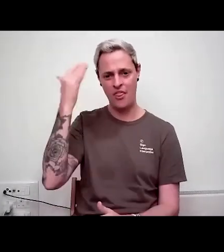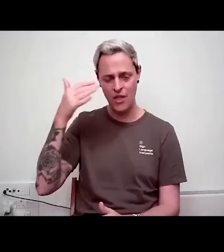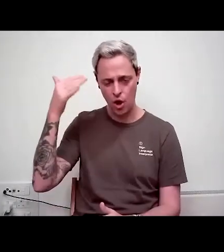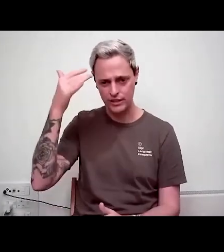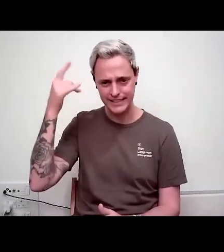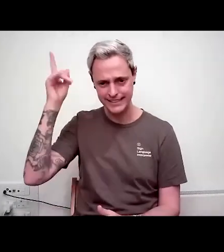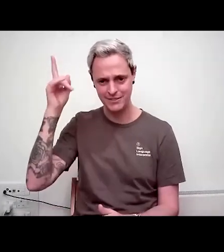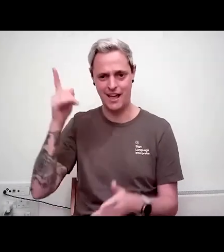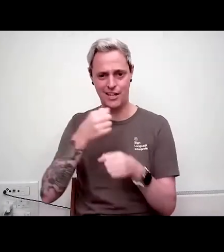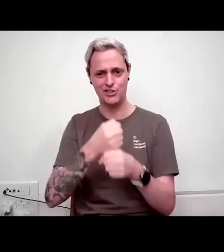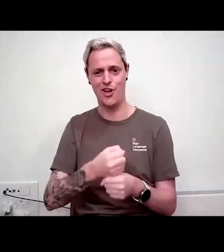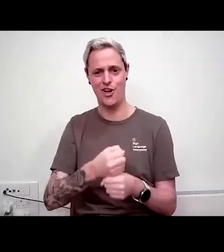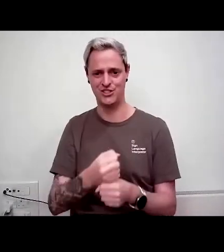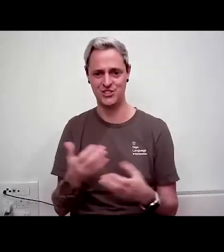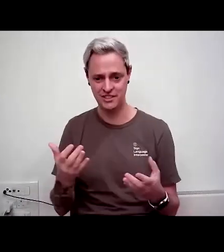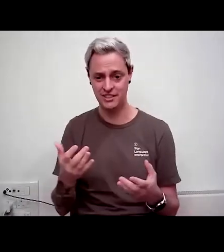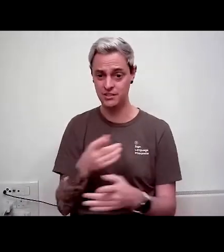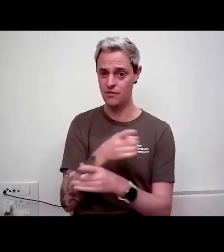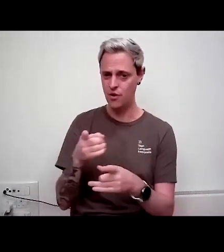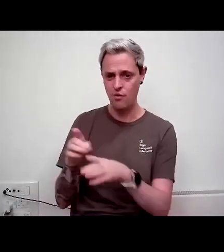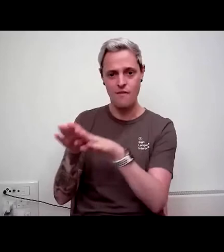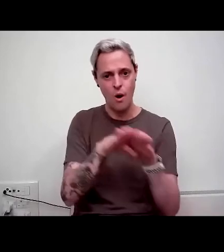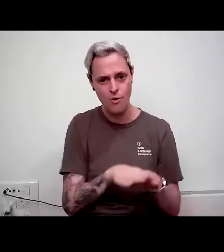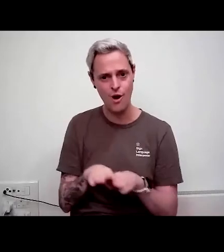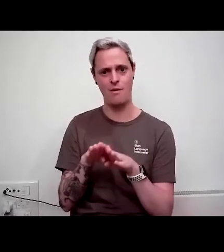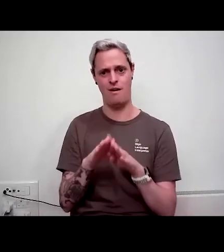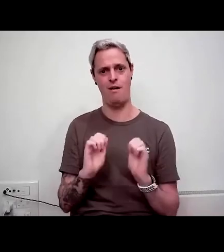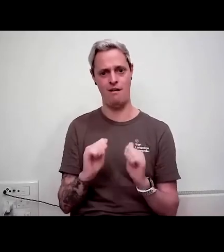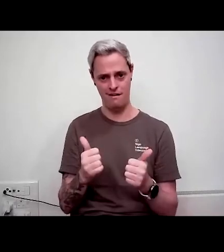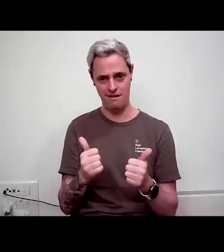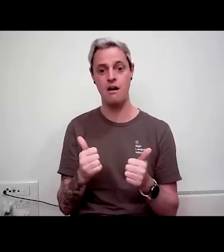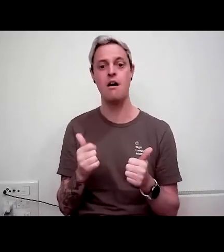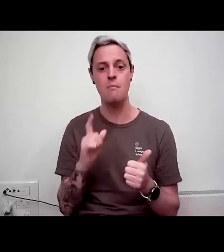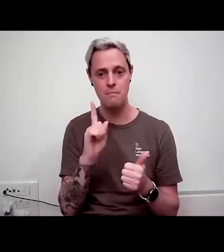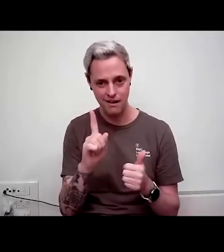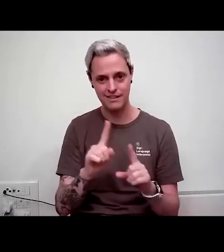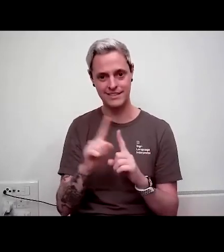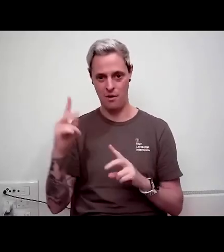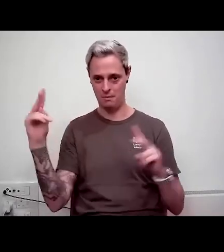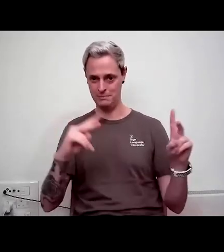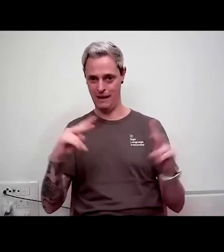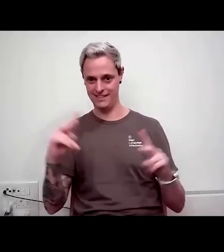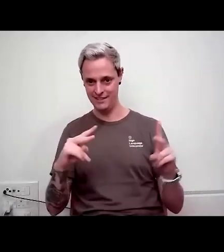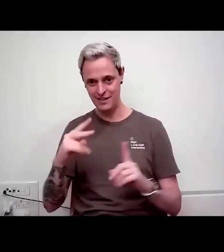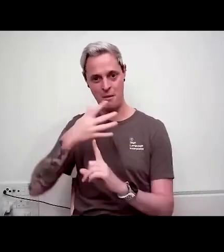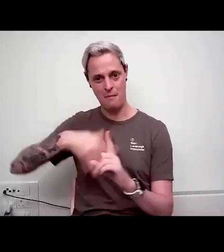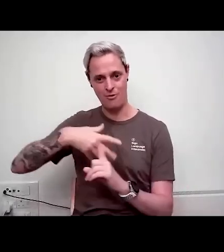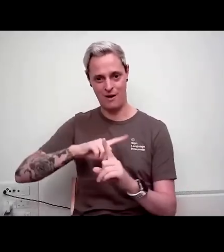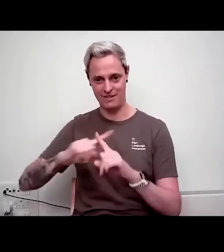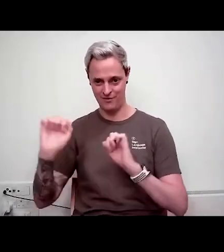And, whilst we have that in common, we are aware that we come from different perspectives and different backgrounds.